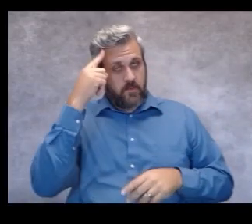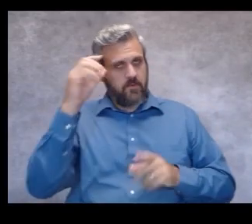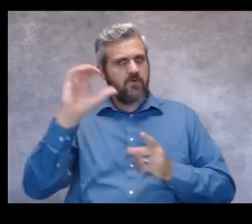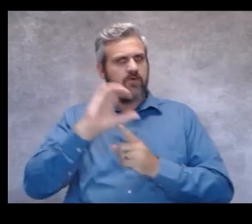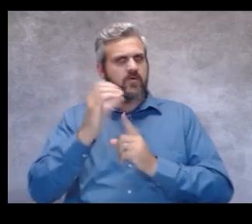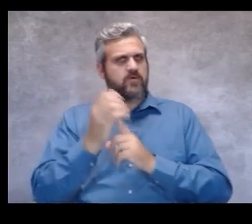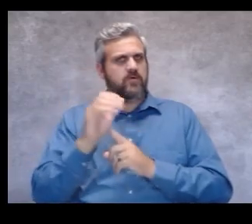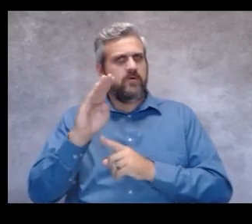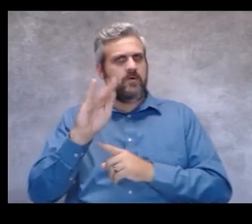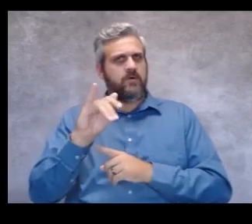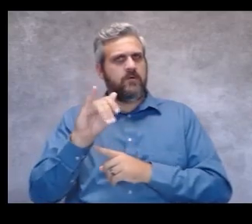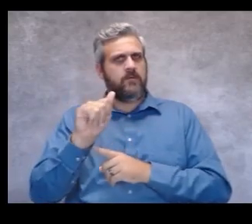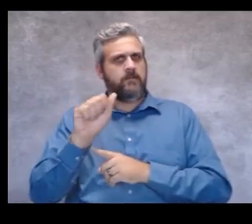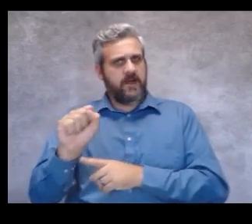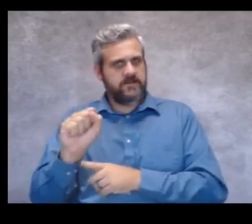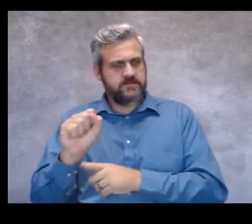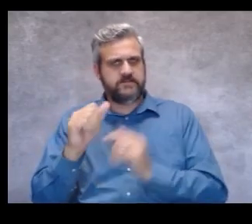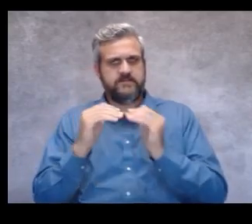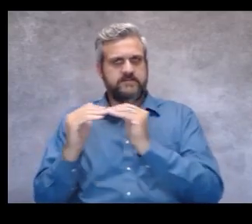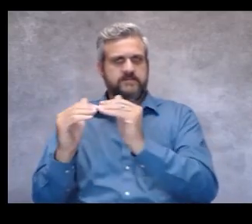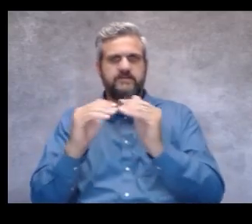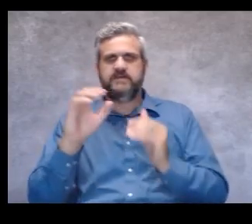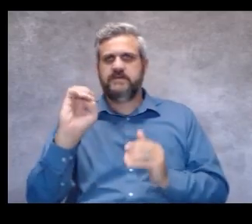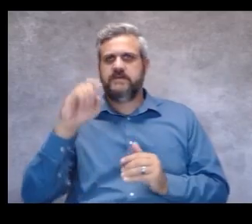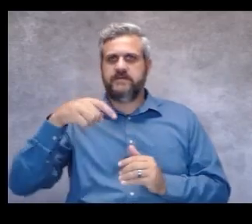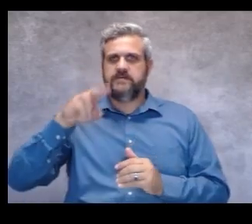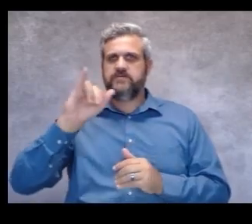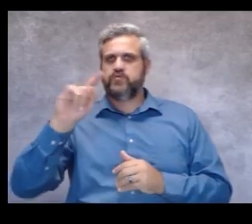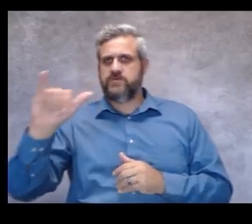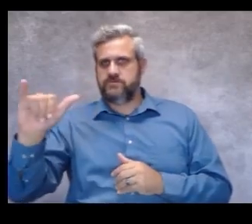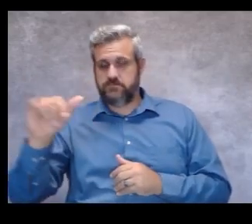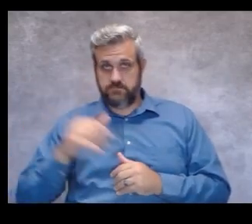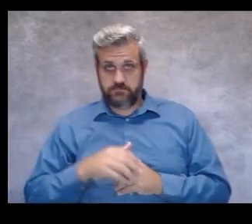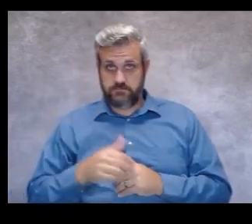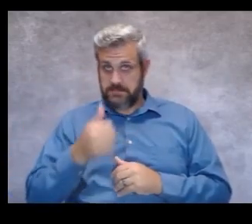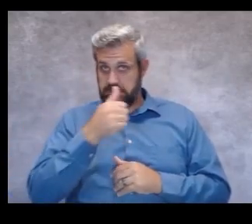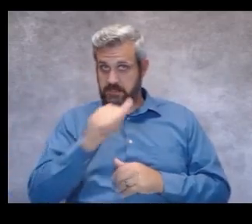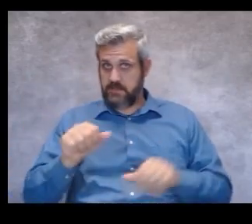bias and equity. Are there any potential barriers and how